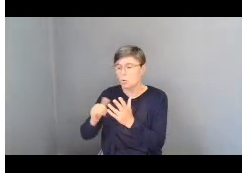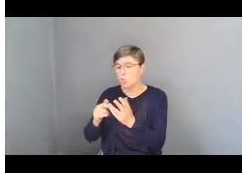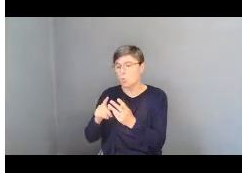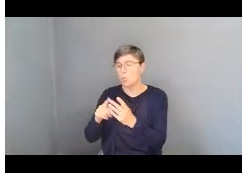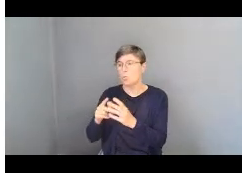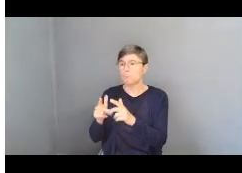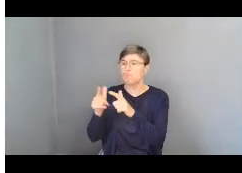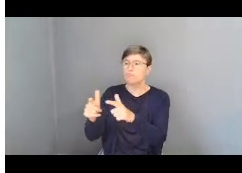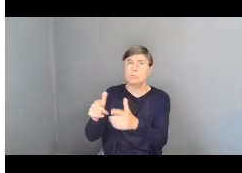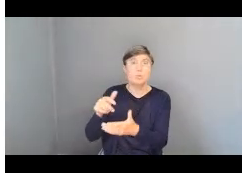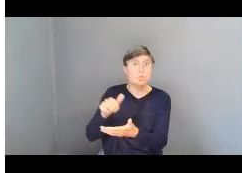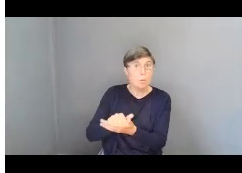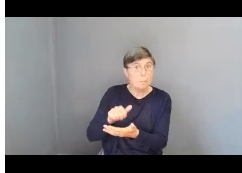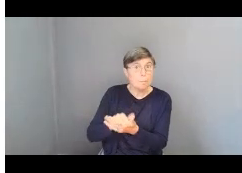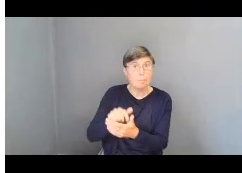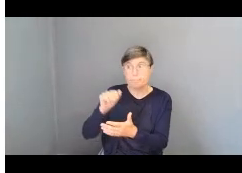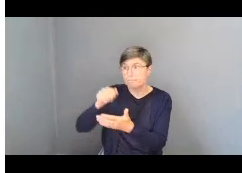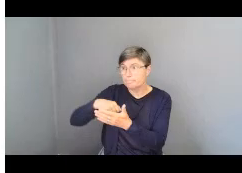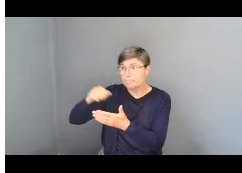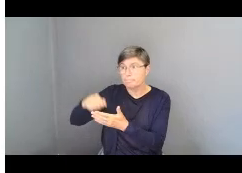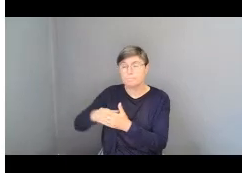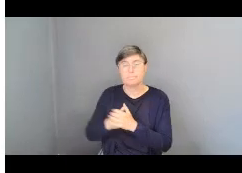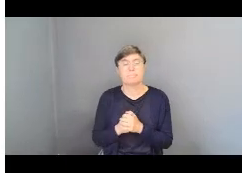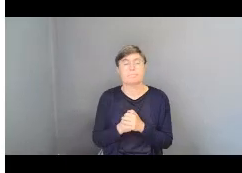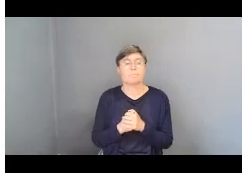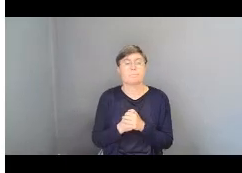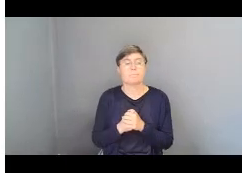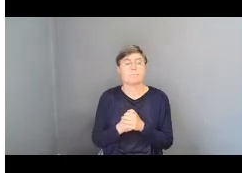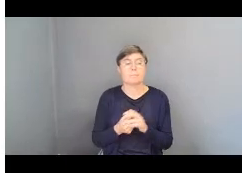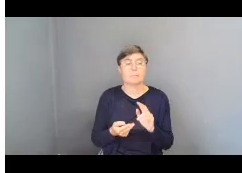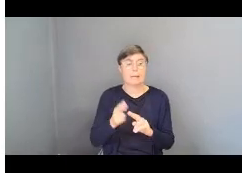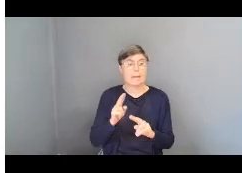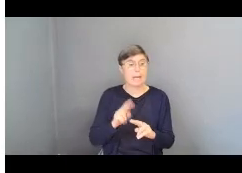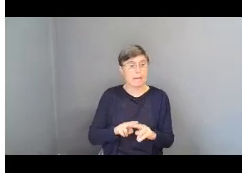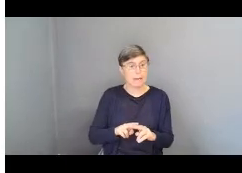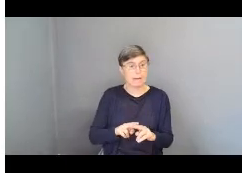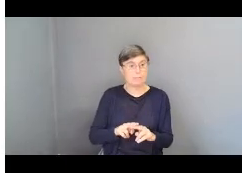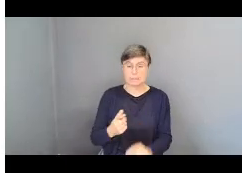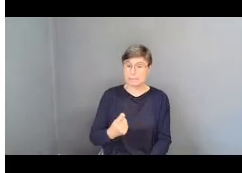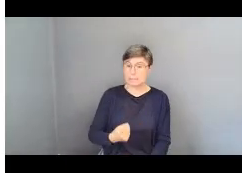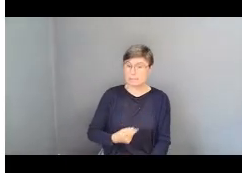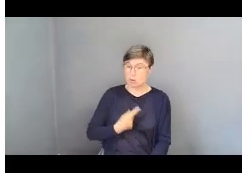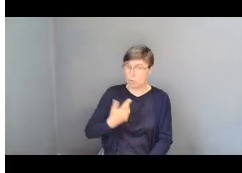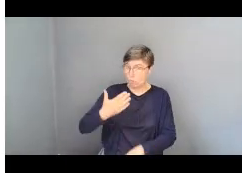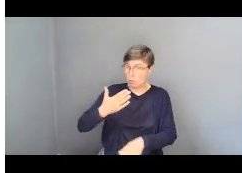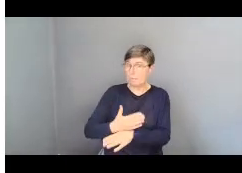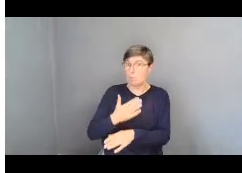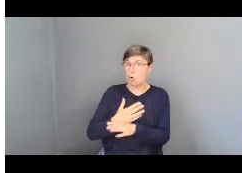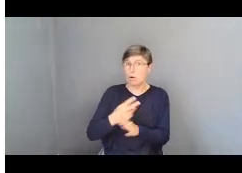And a self-employed contractor is a person with an Australian business number,